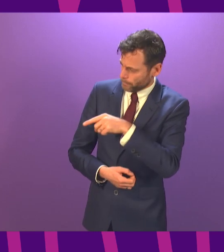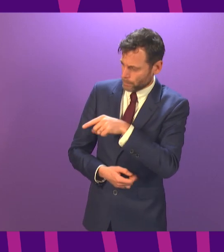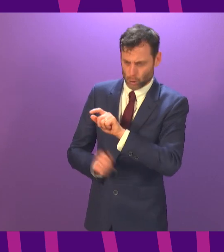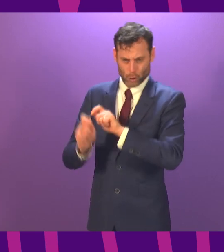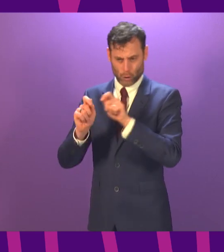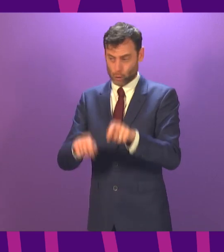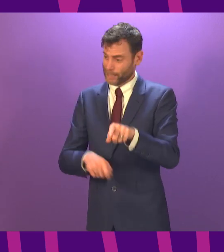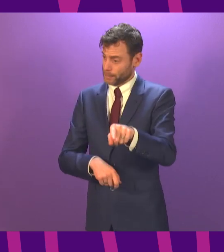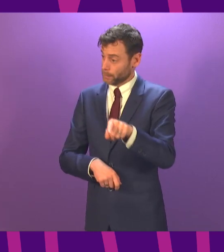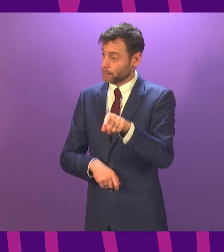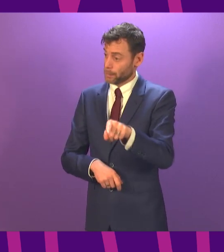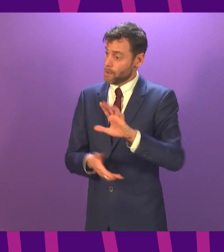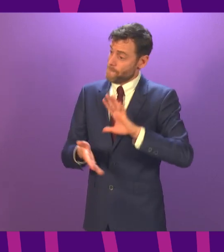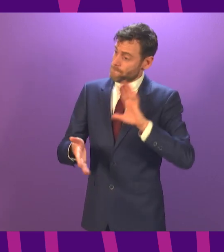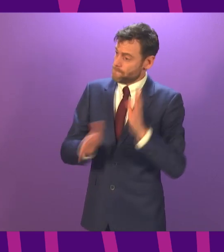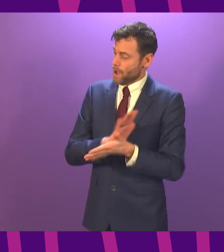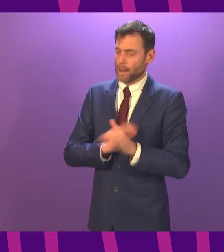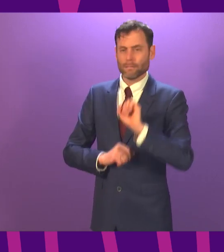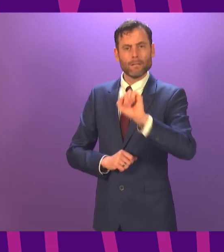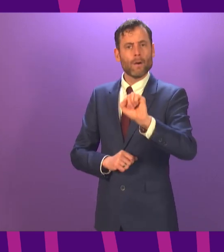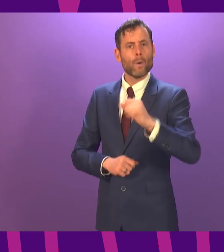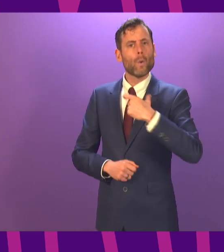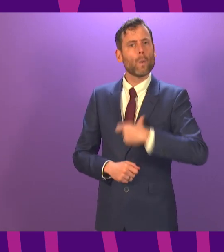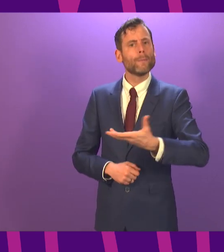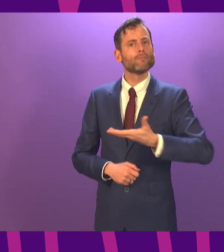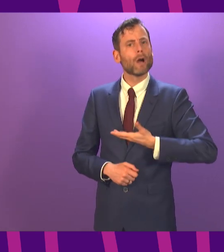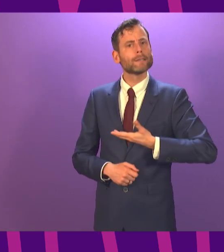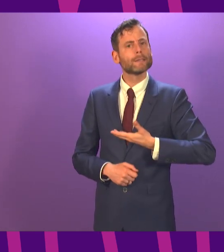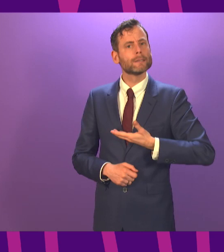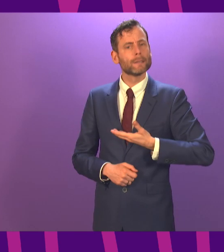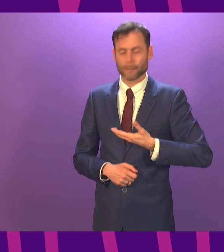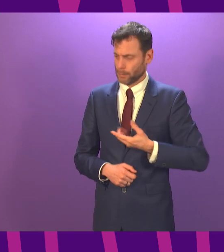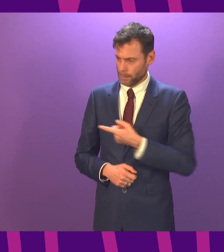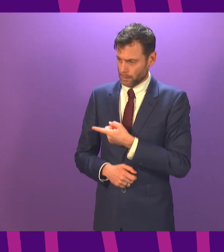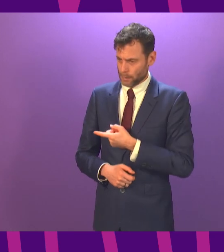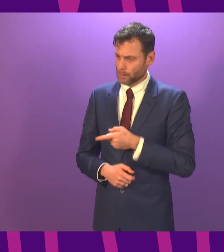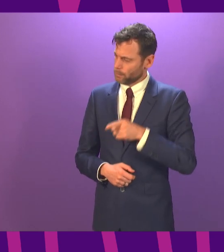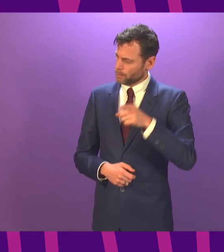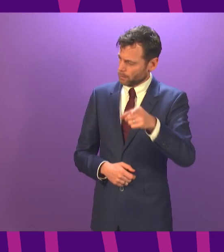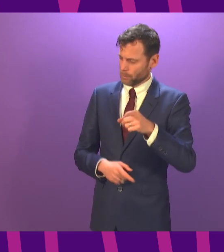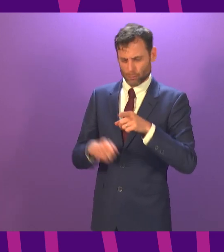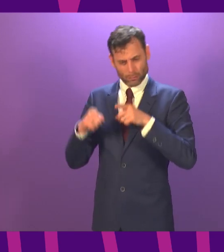of their residents: of the right to be free from inhuman and degrading treatment, of the